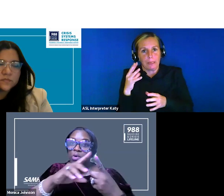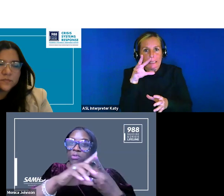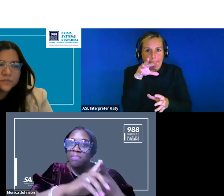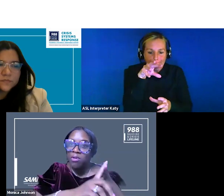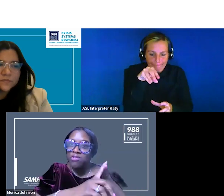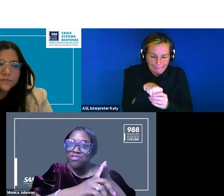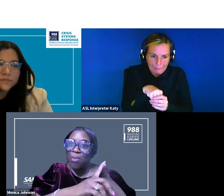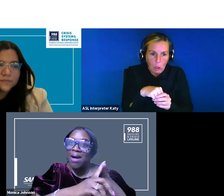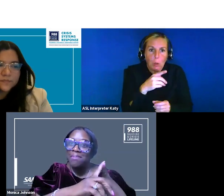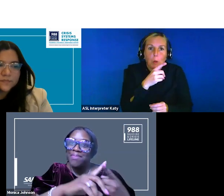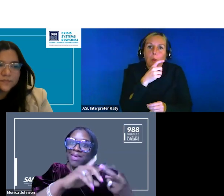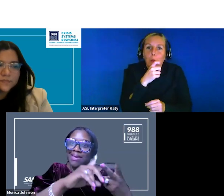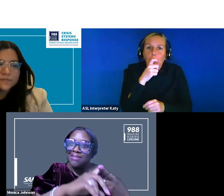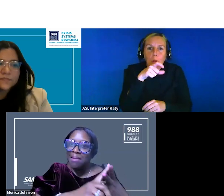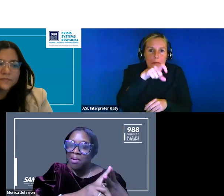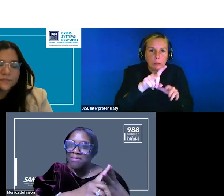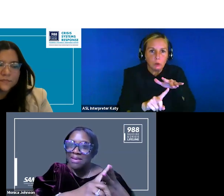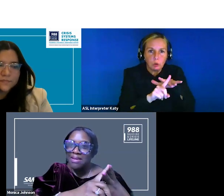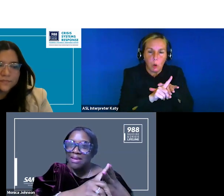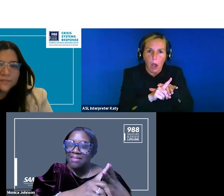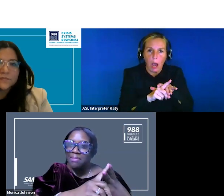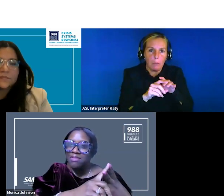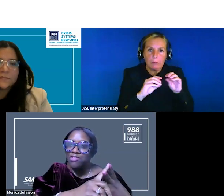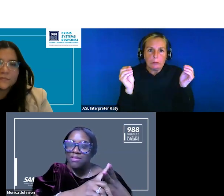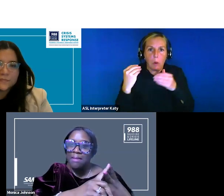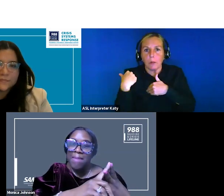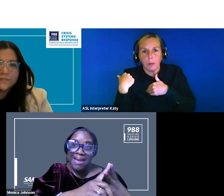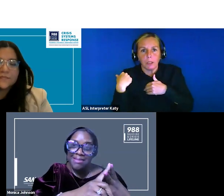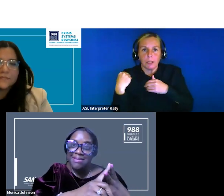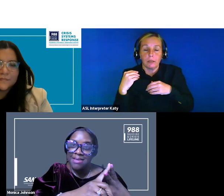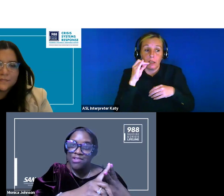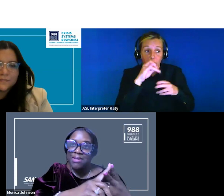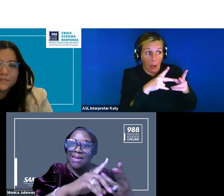who's supposed to show up, is that person in the position to make a decision?